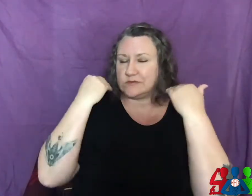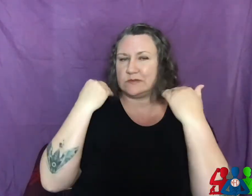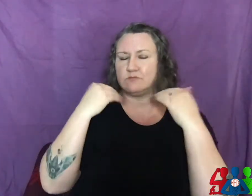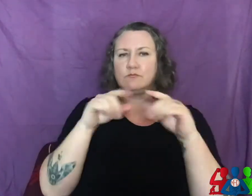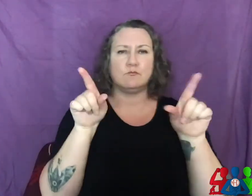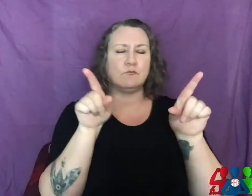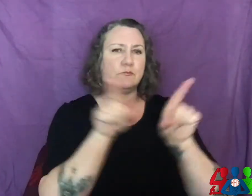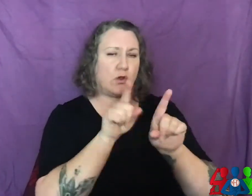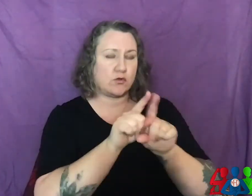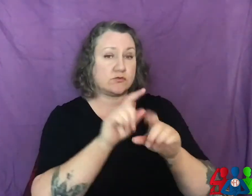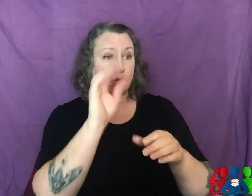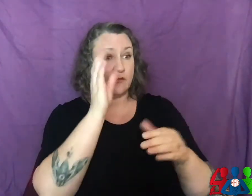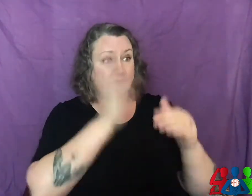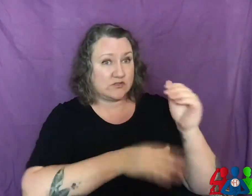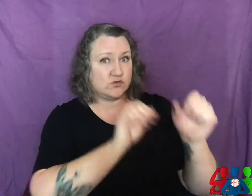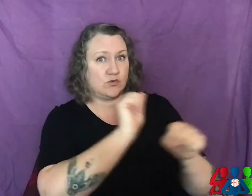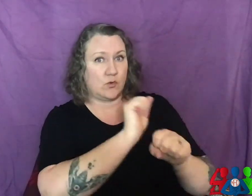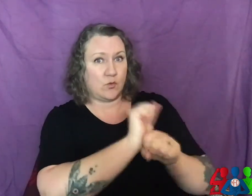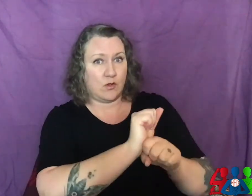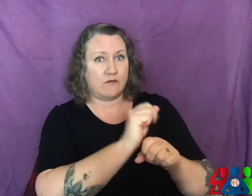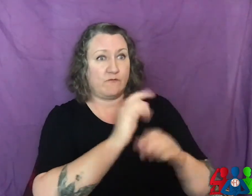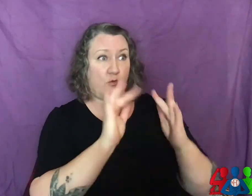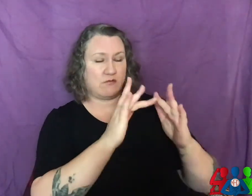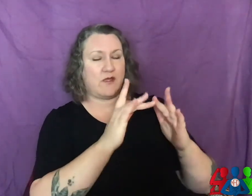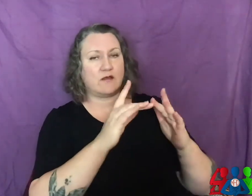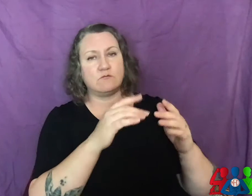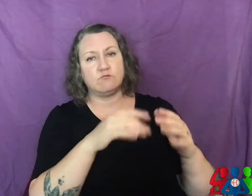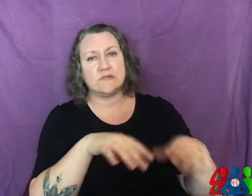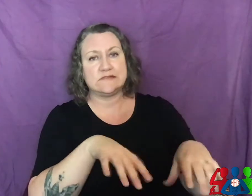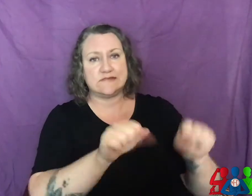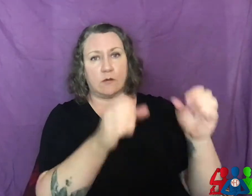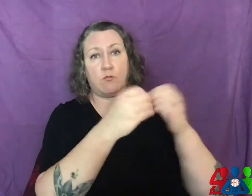planning content for online courses, it's time consuming for you. The same is true for your